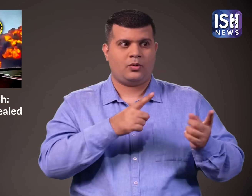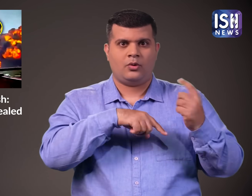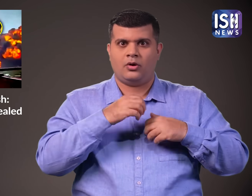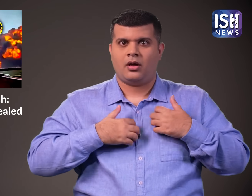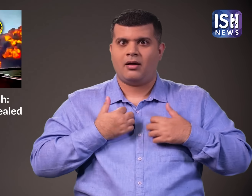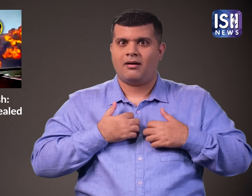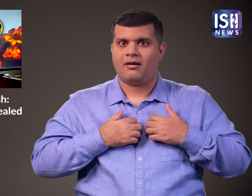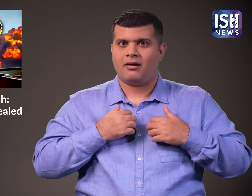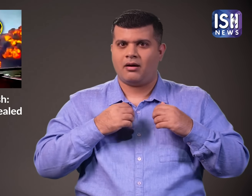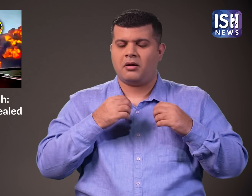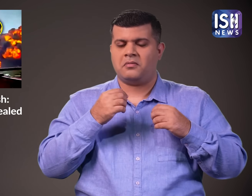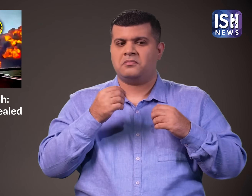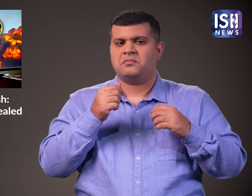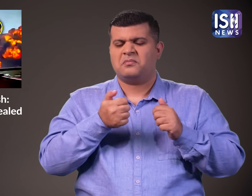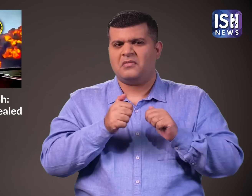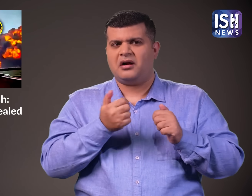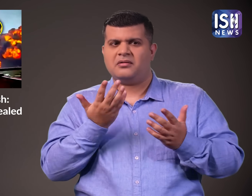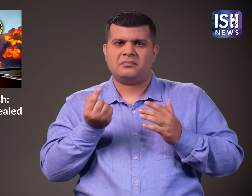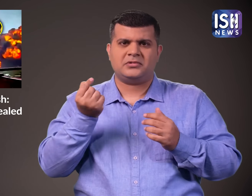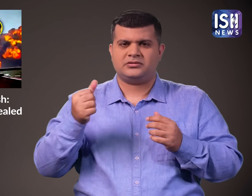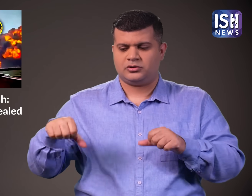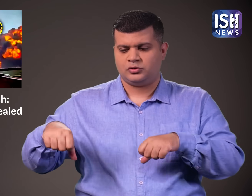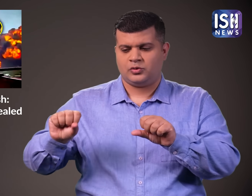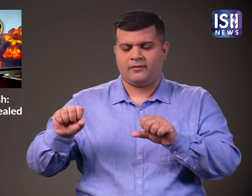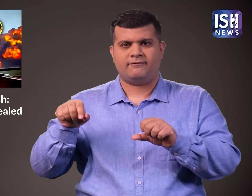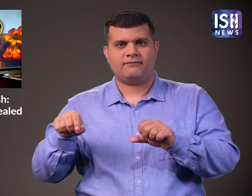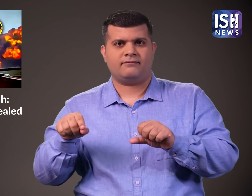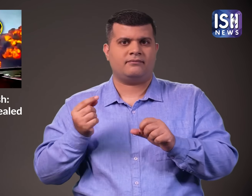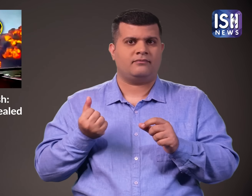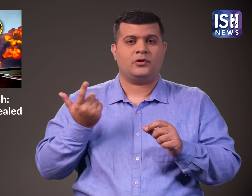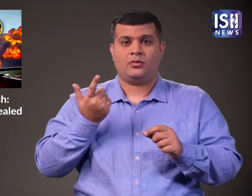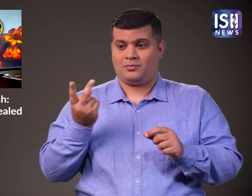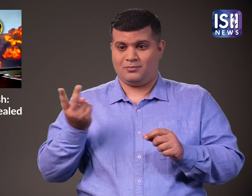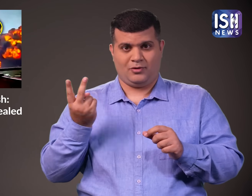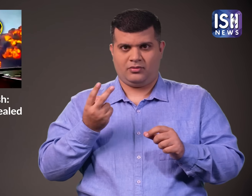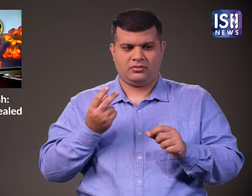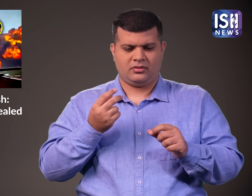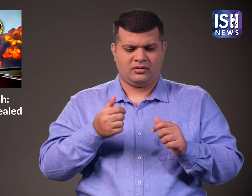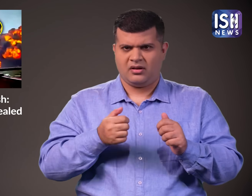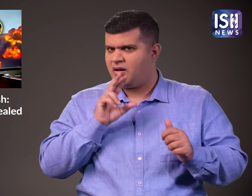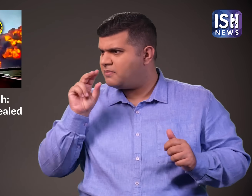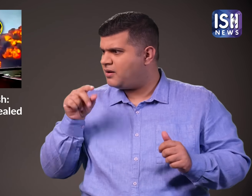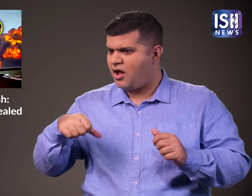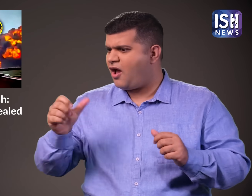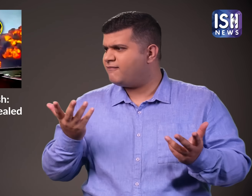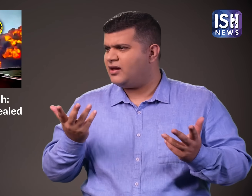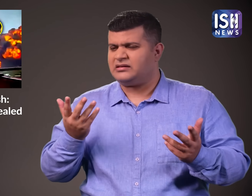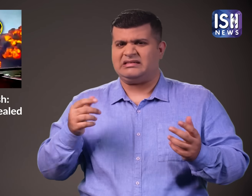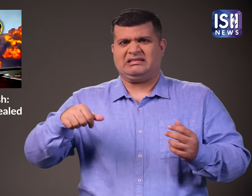It seems sensational to blame the pilots just because the spoke about the fuel engines were switched off, during take off.